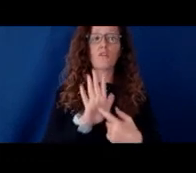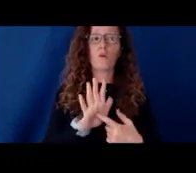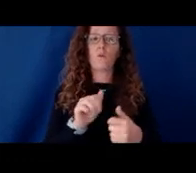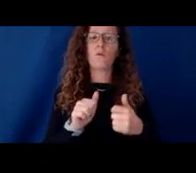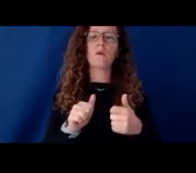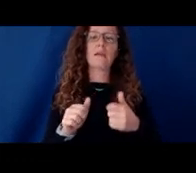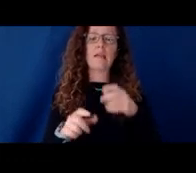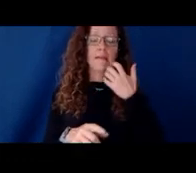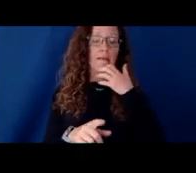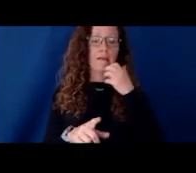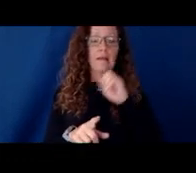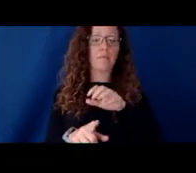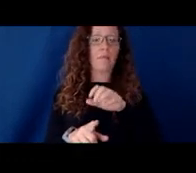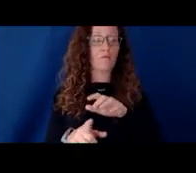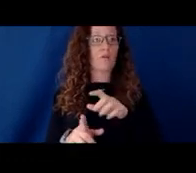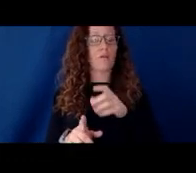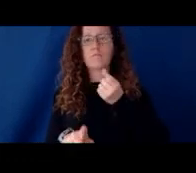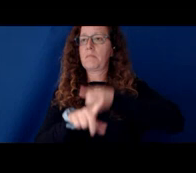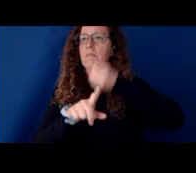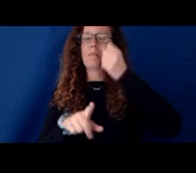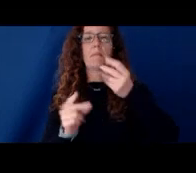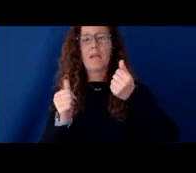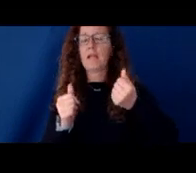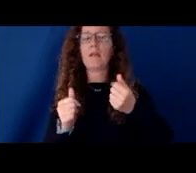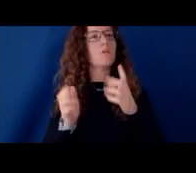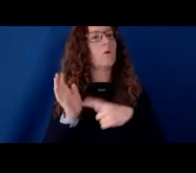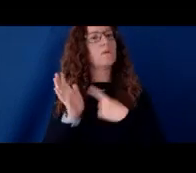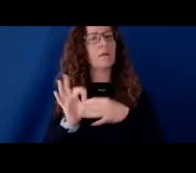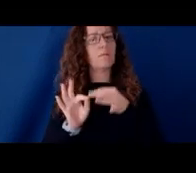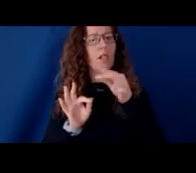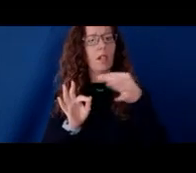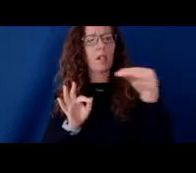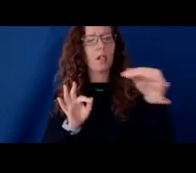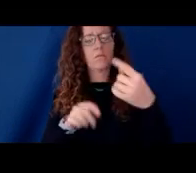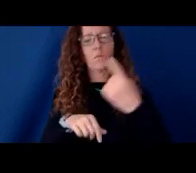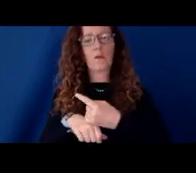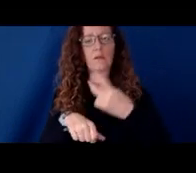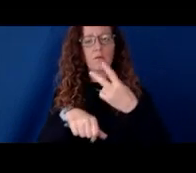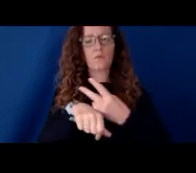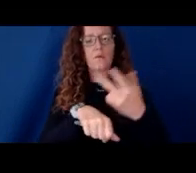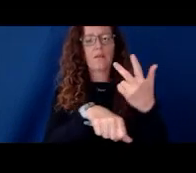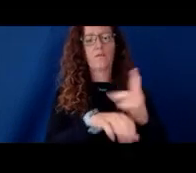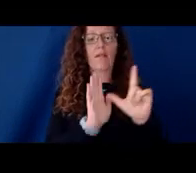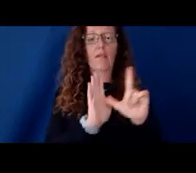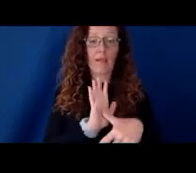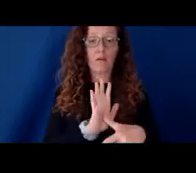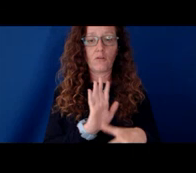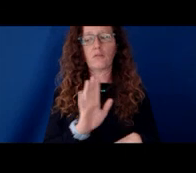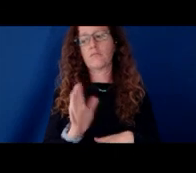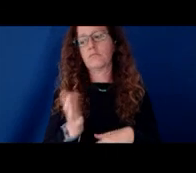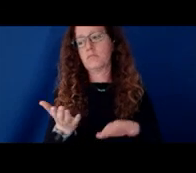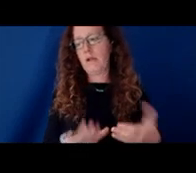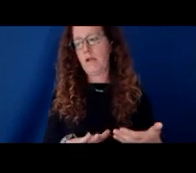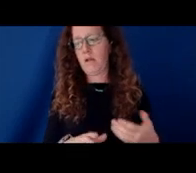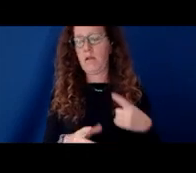that we're capturing the impact of a particular day in terms of heat exposure on subsequent days,